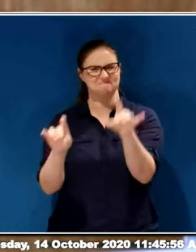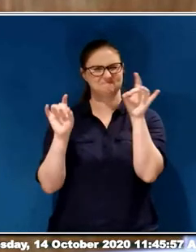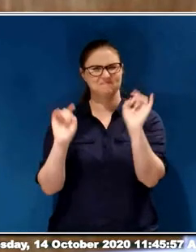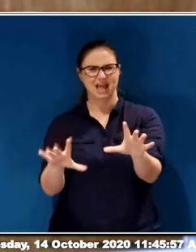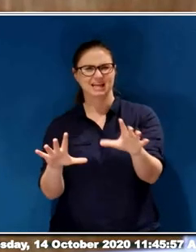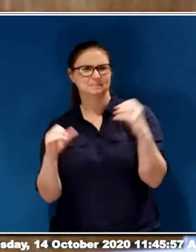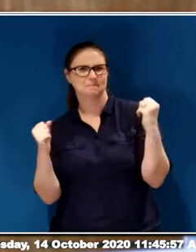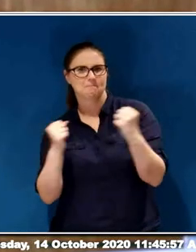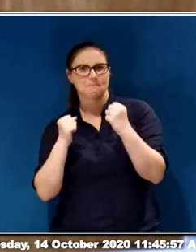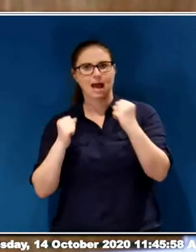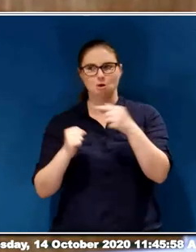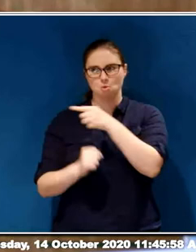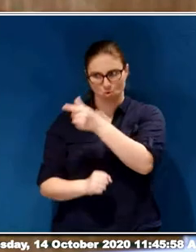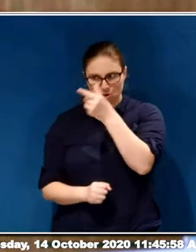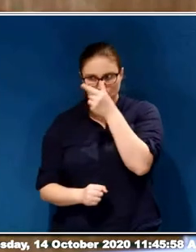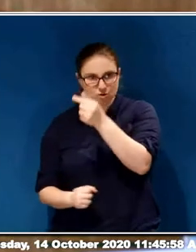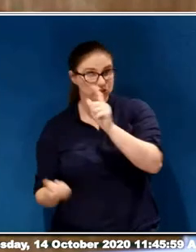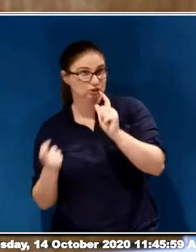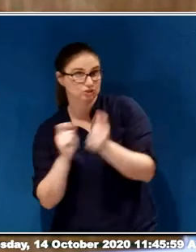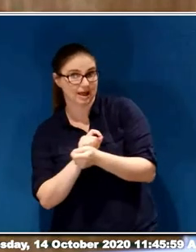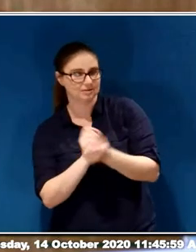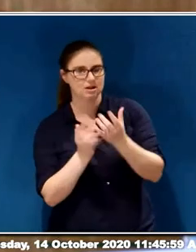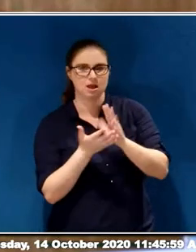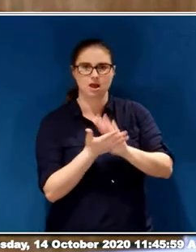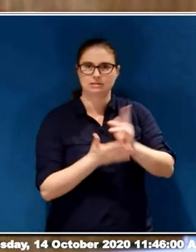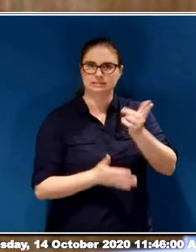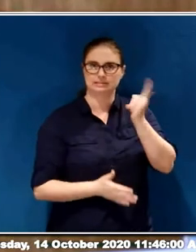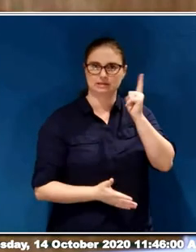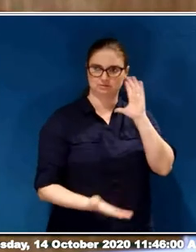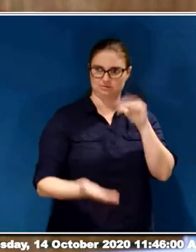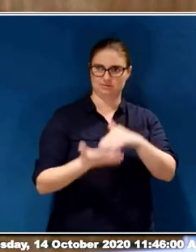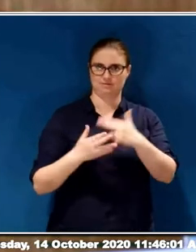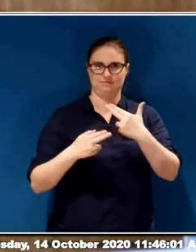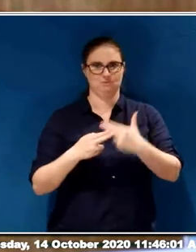for kids with disabilities, what do you reckon would make a big difference? Have more understanding.